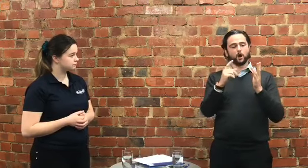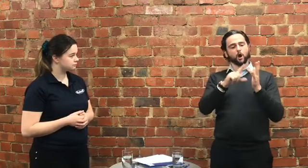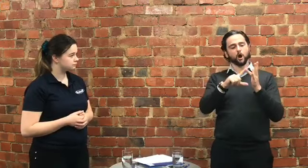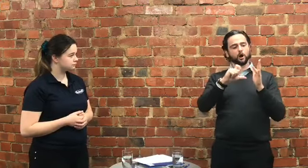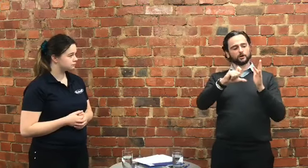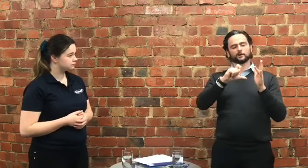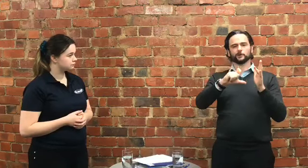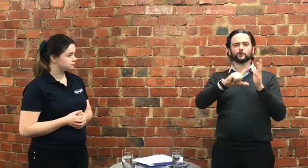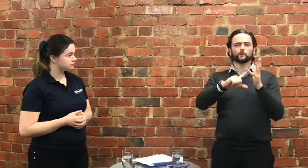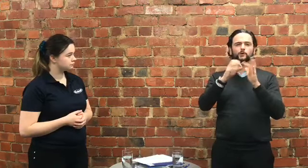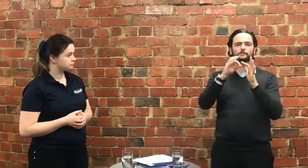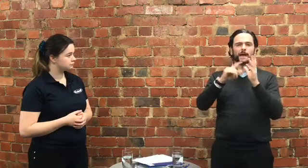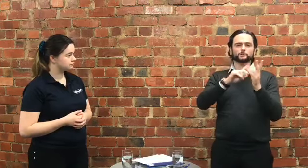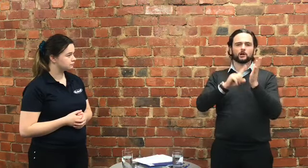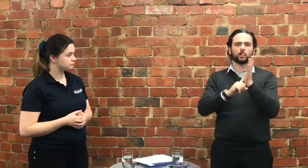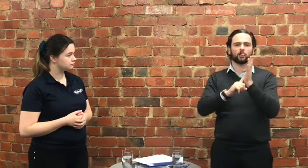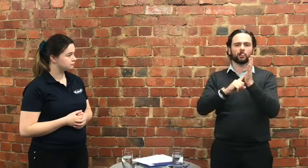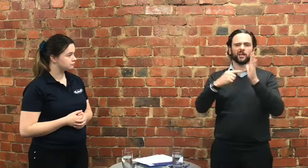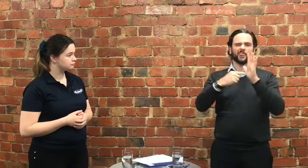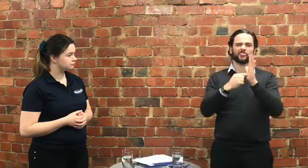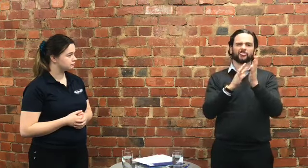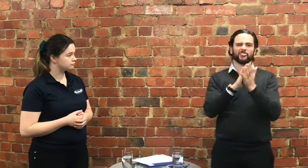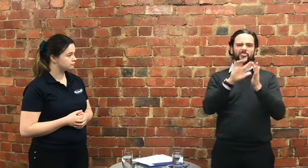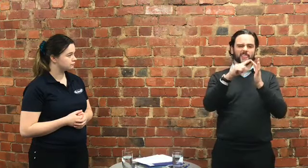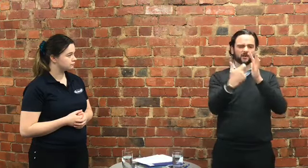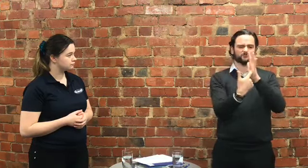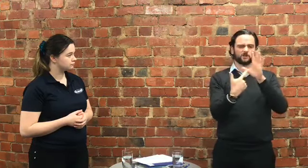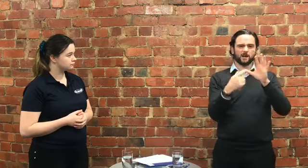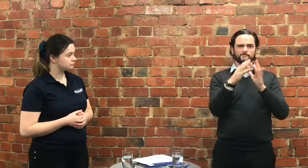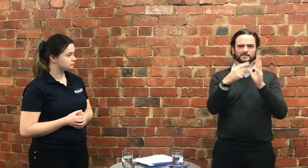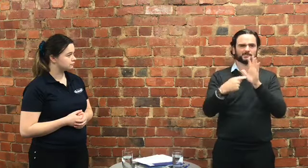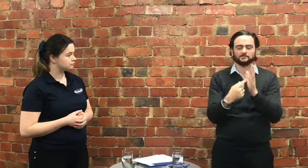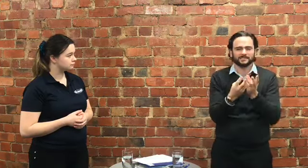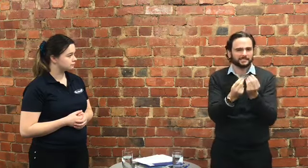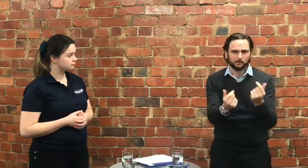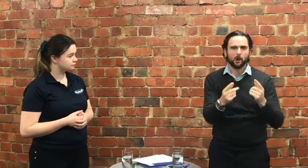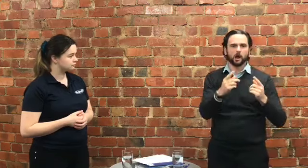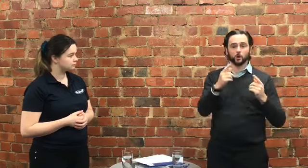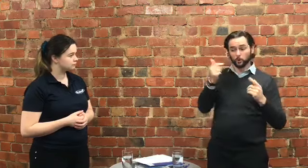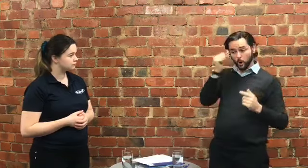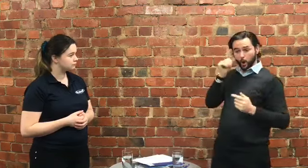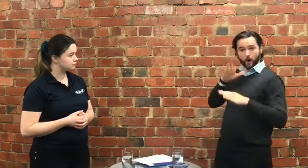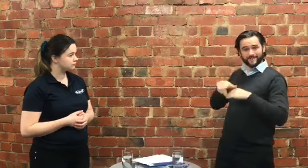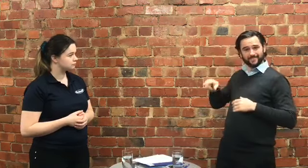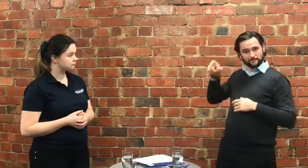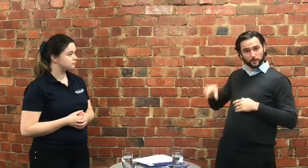It can also be a professional, an occupational therapist, an OT perhaps.